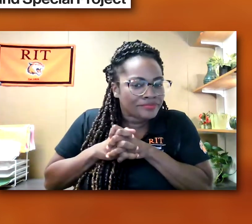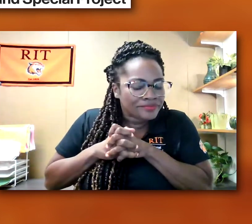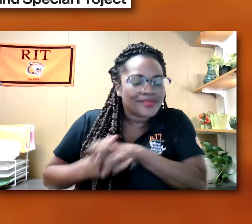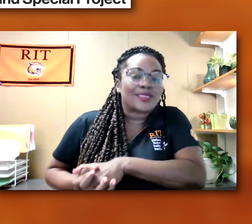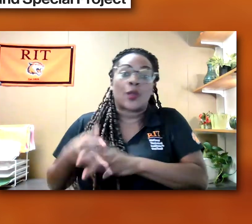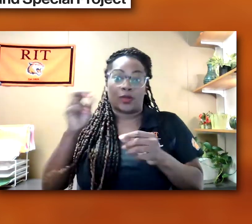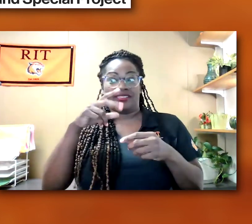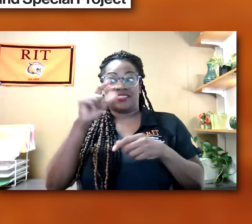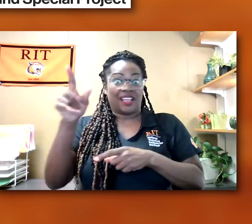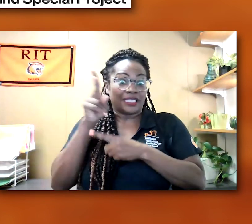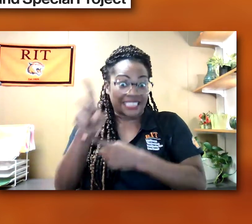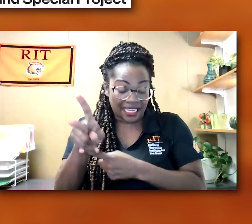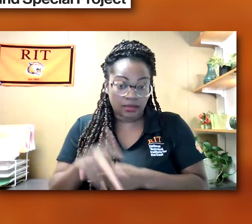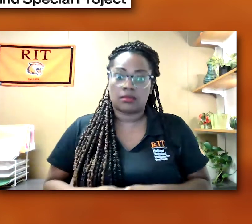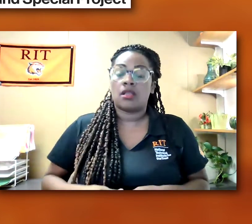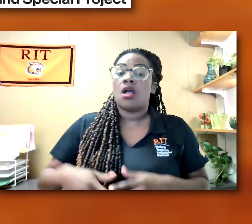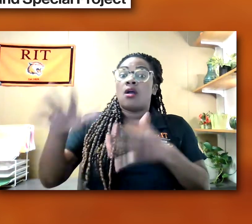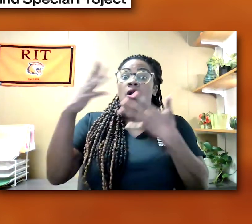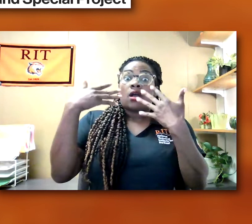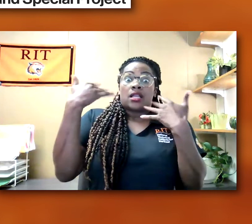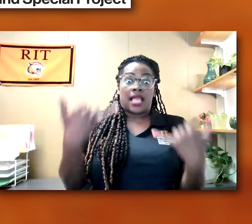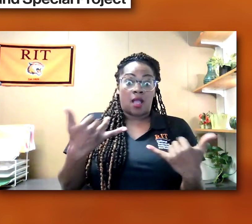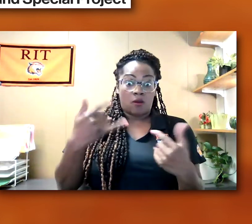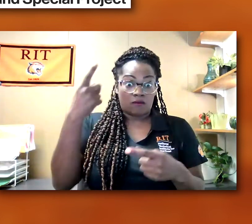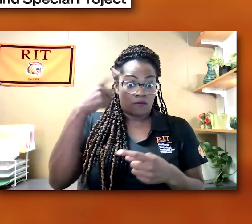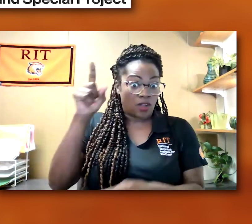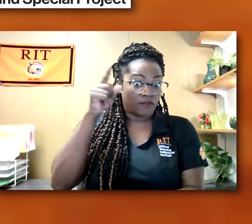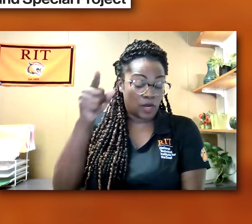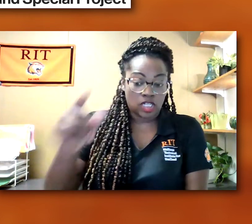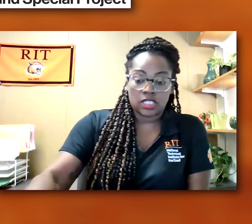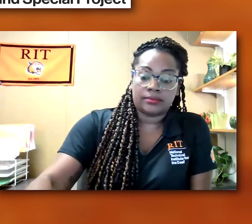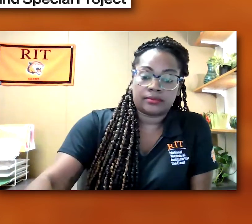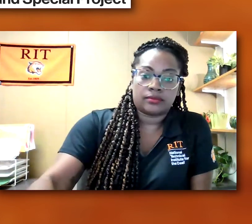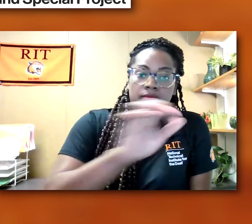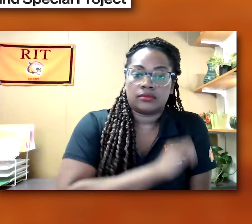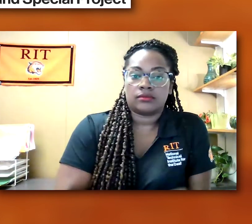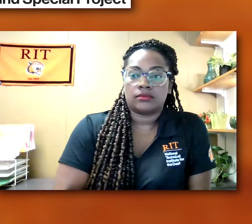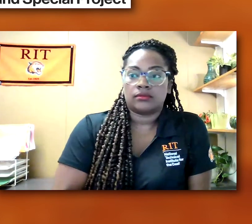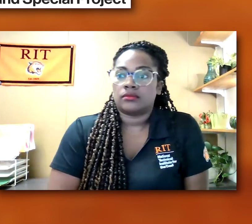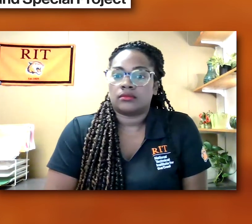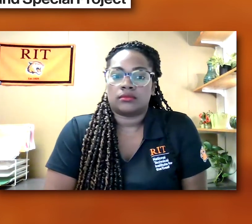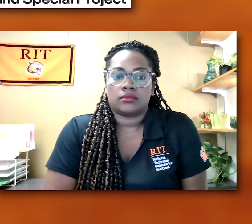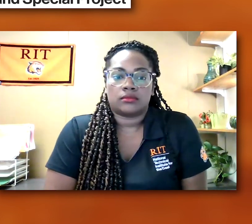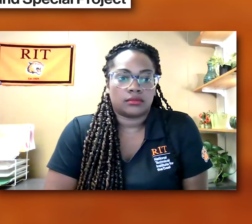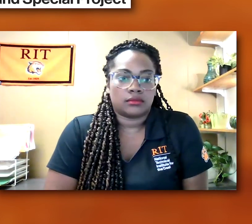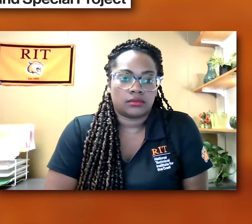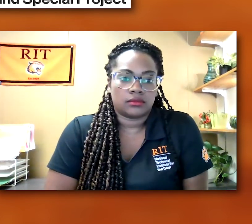and that was made by Dr. Kawashima. And for first place...